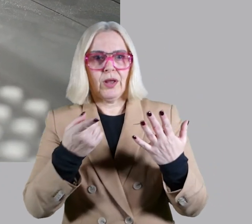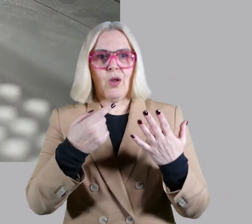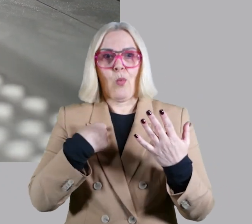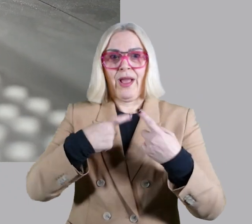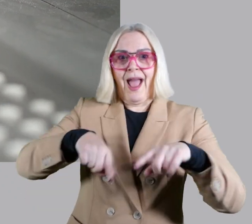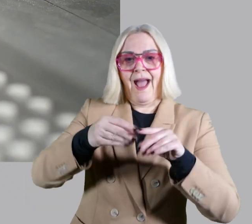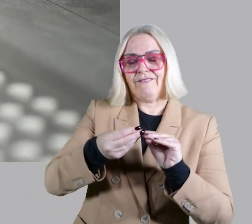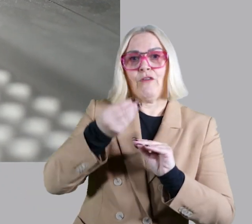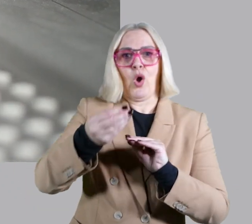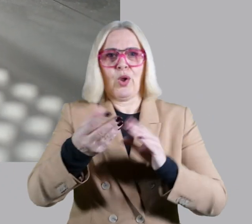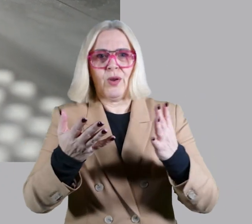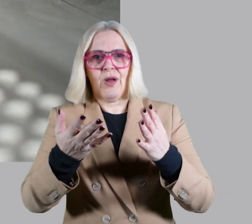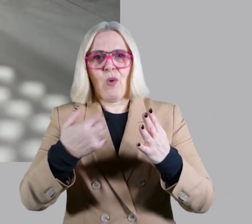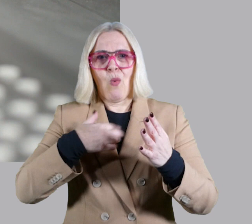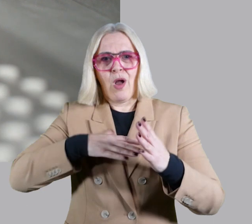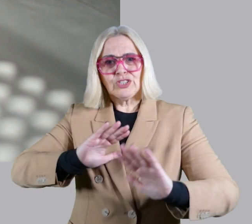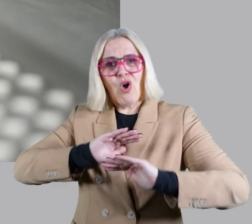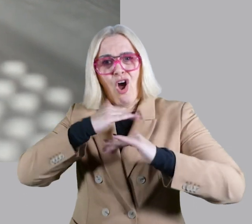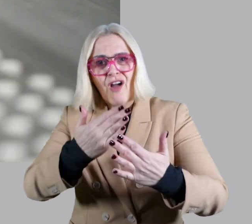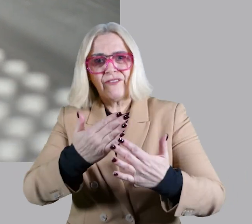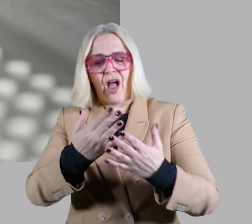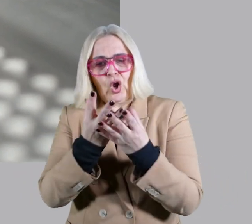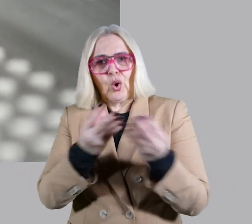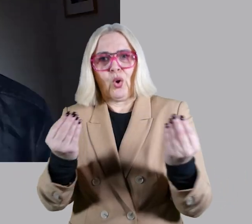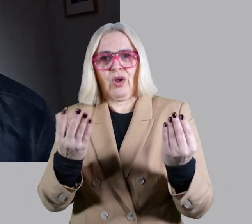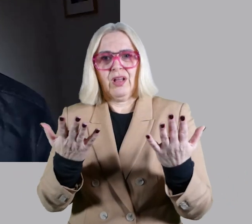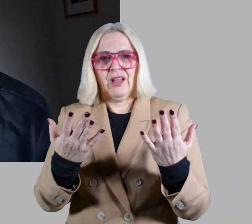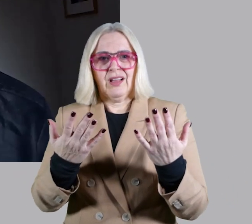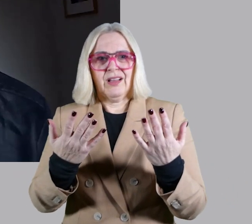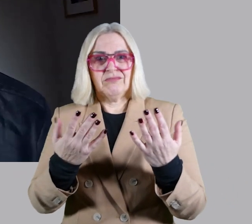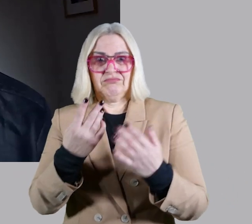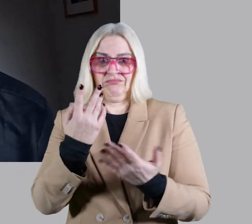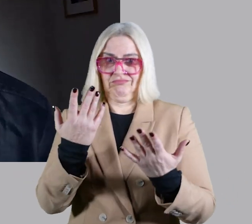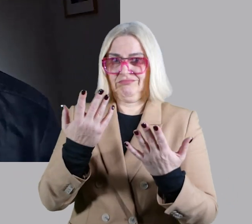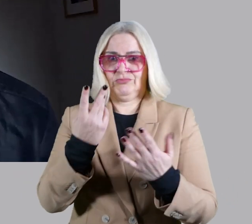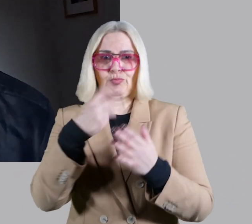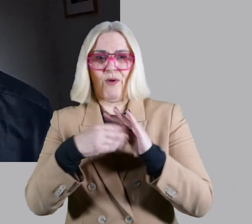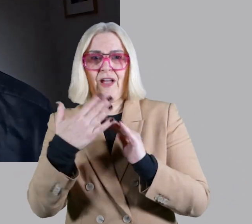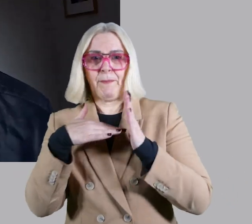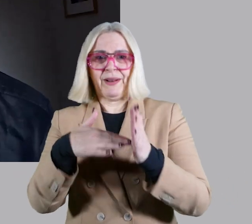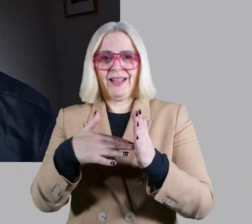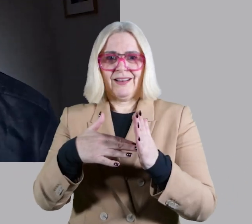we want to offer you a cure that's $2.5 million, when I still can't get penicillin for our children